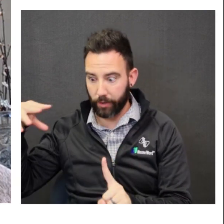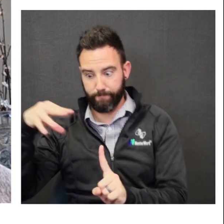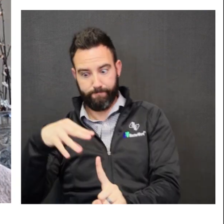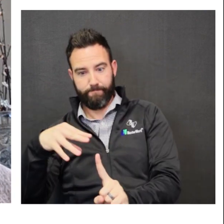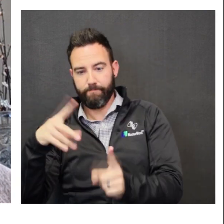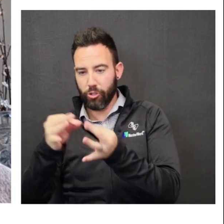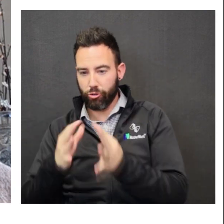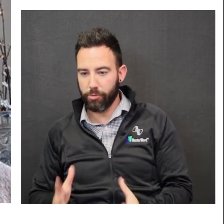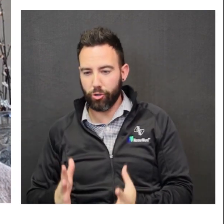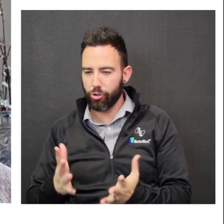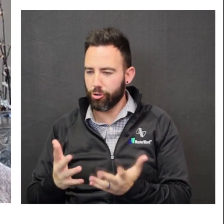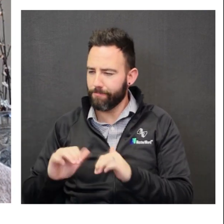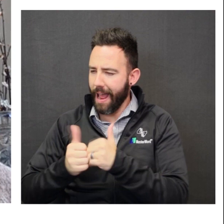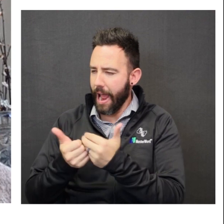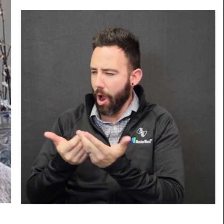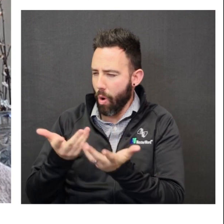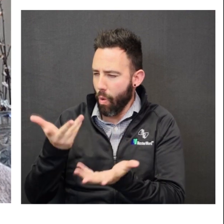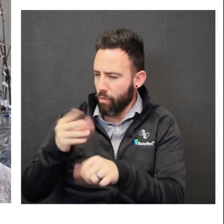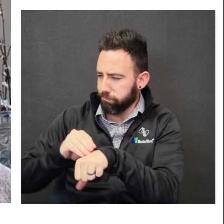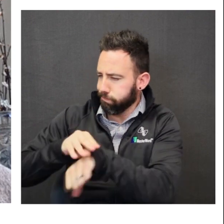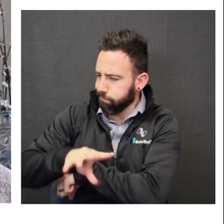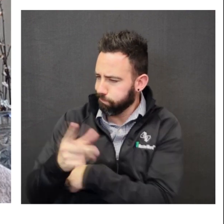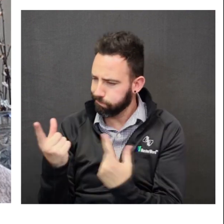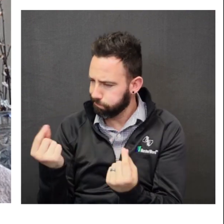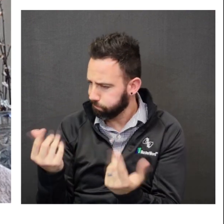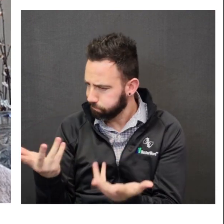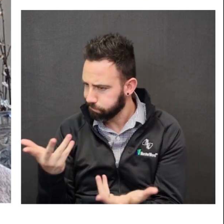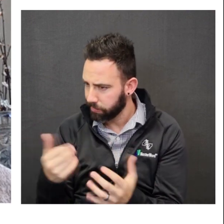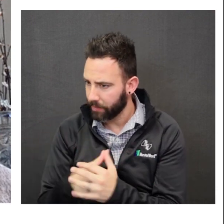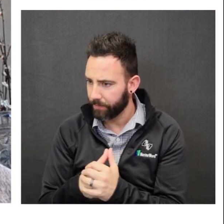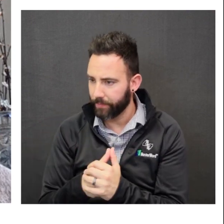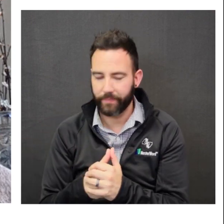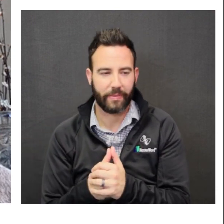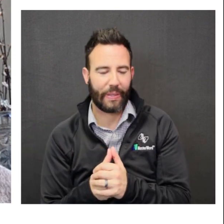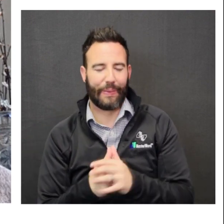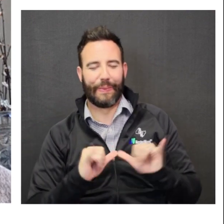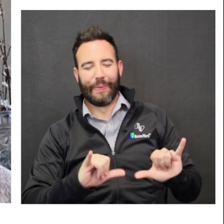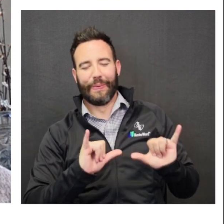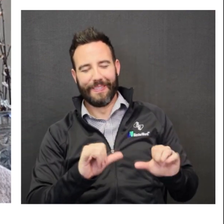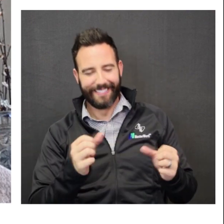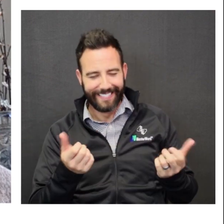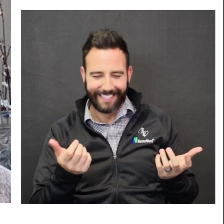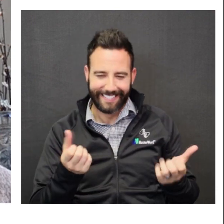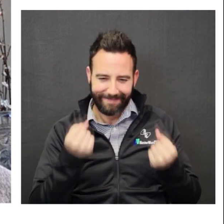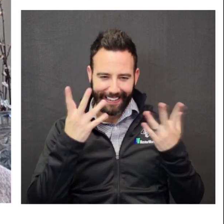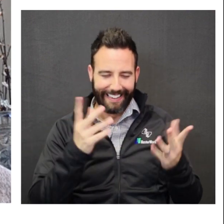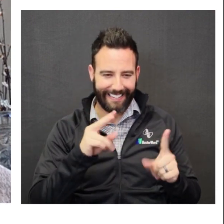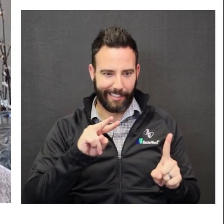interpreter from your perspective? There's a lot of, ah, lot of perspectives on that aren't there